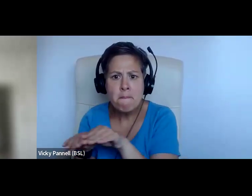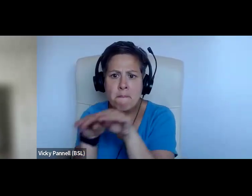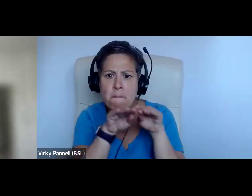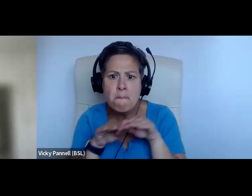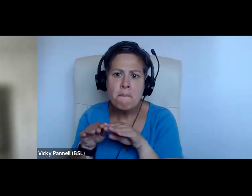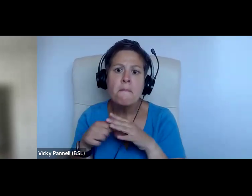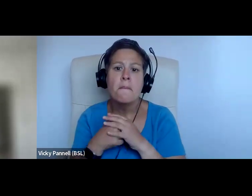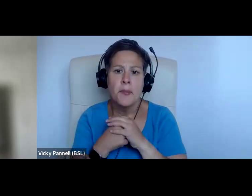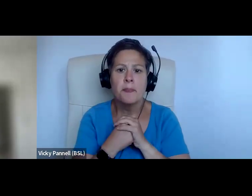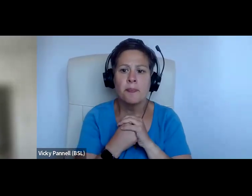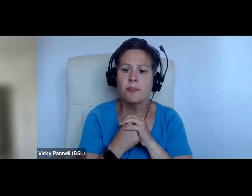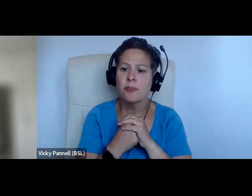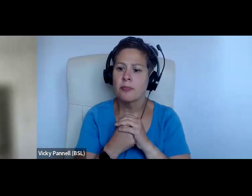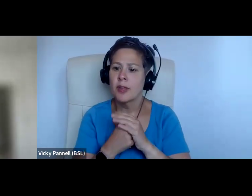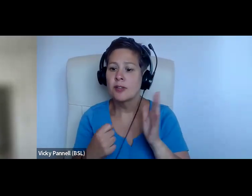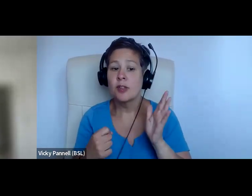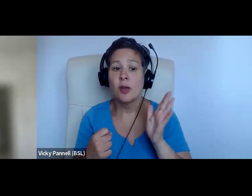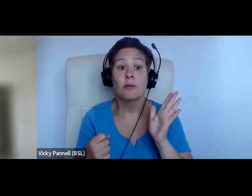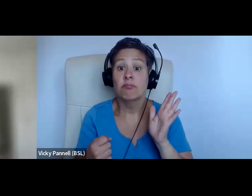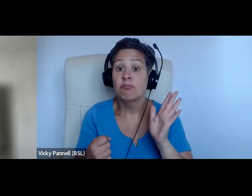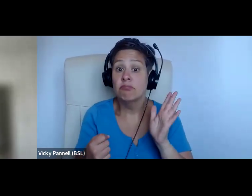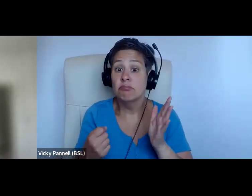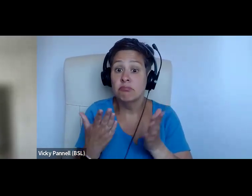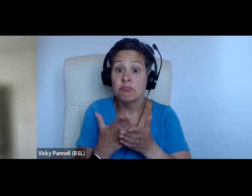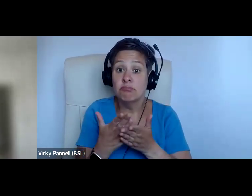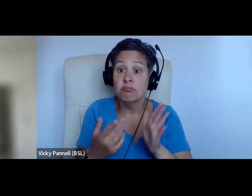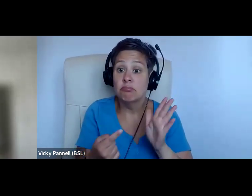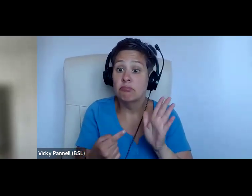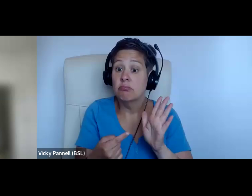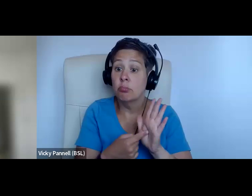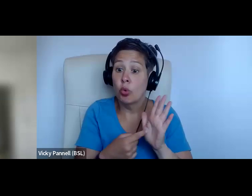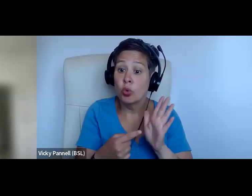just talk and speak up about the things that you want to change because I think if it weren't for me